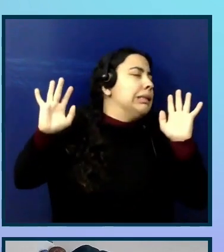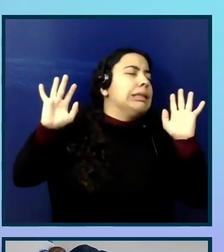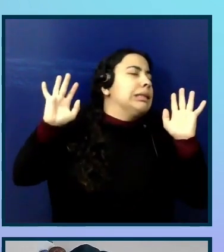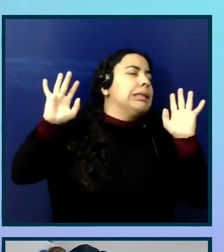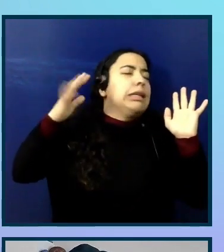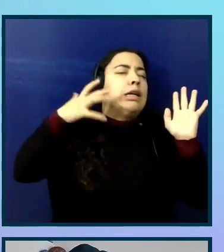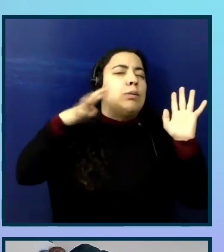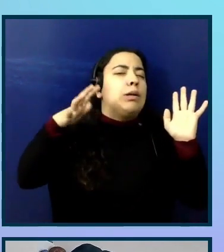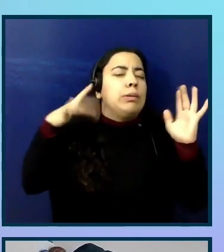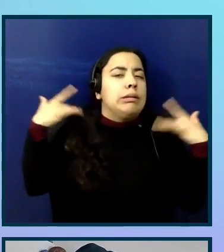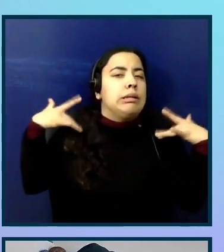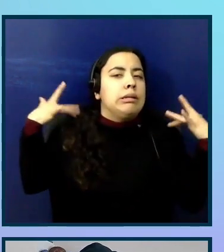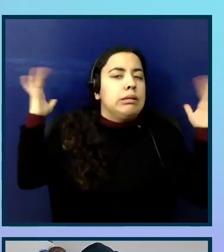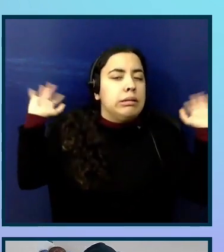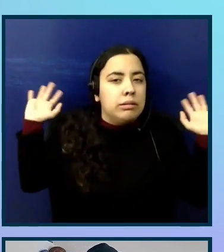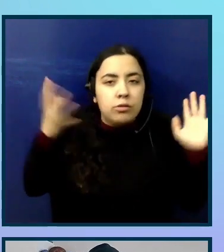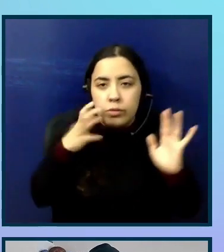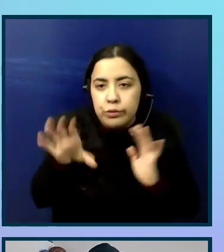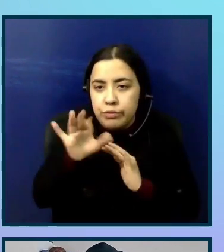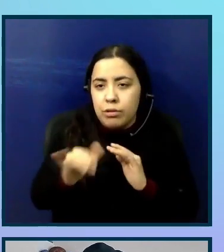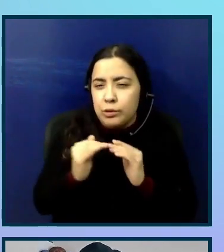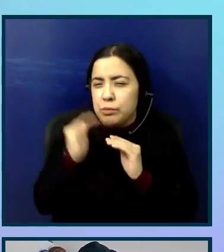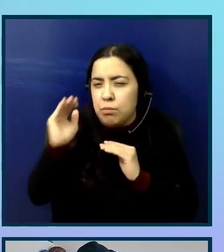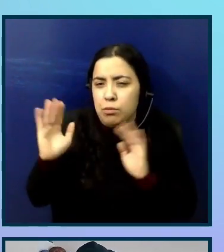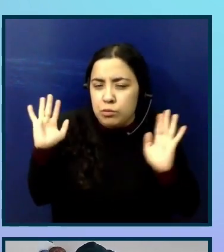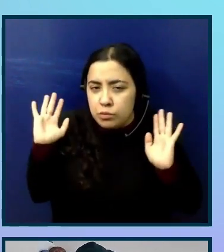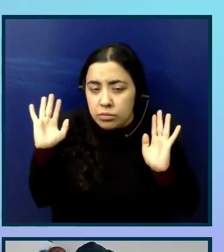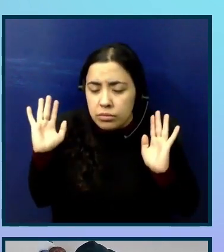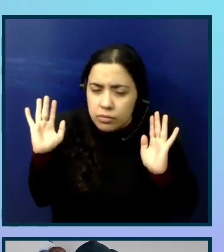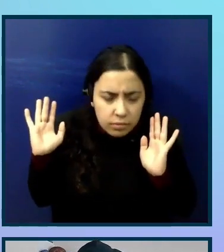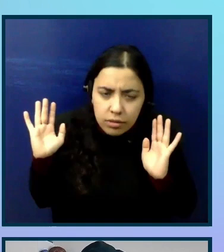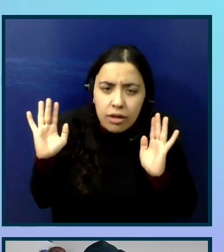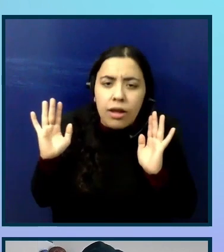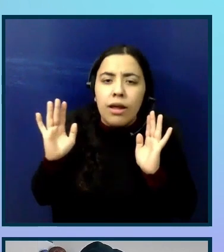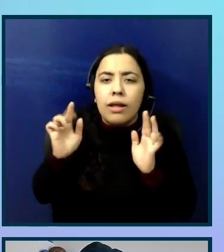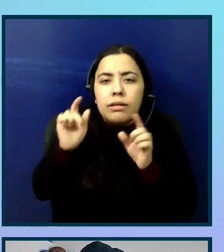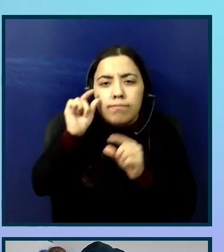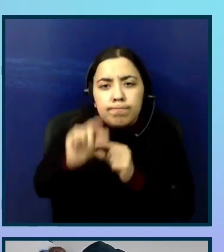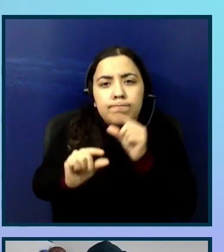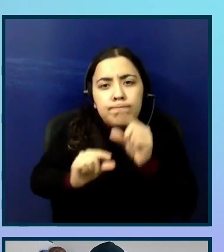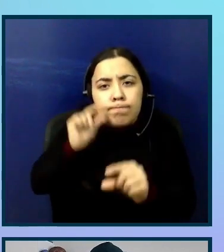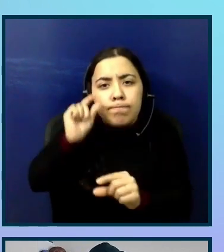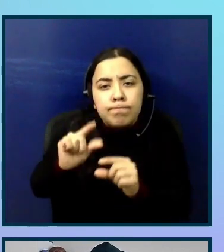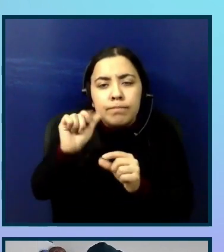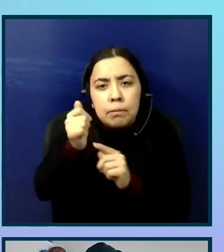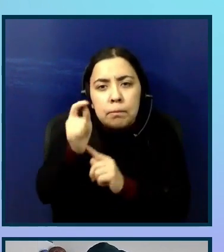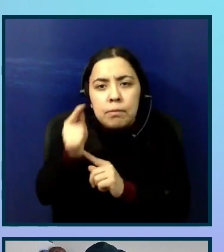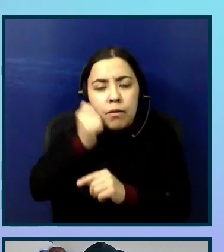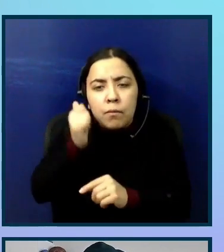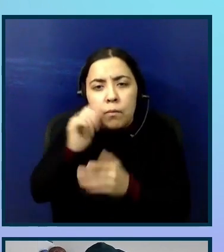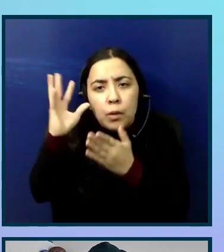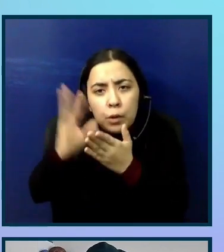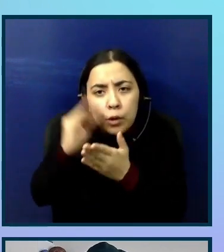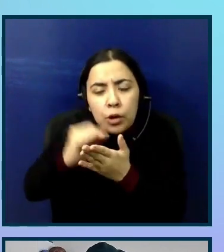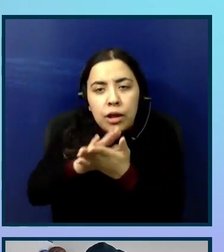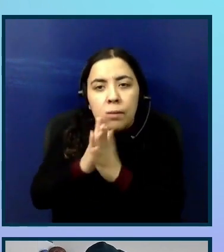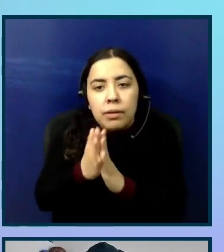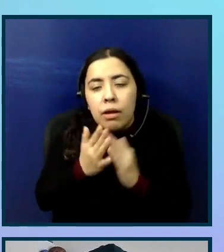I don't think I wanna do that, right? It's too much. Let them do it in their small chunks 'cause small chunks of learning turn into bigger chunks over time.